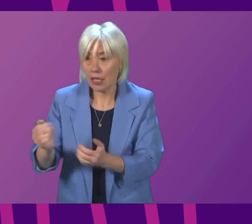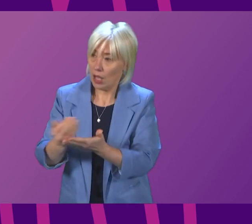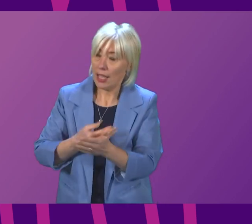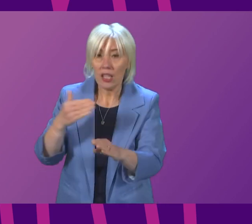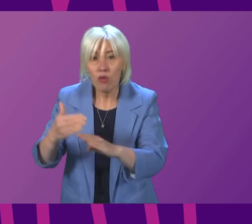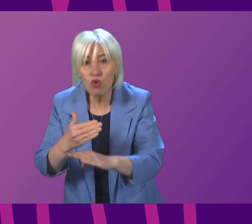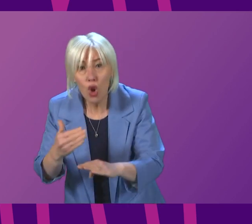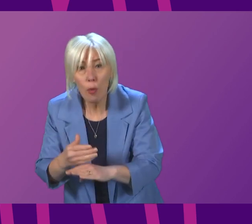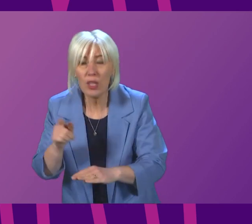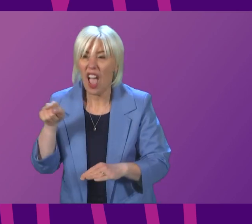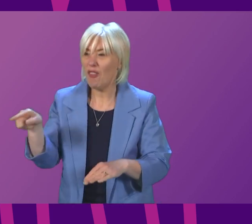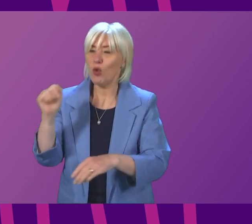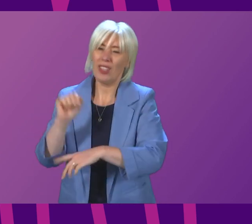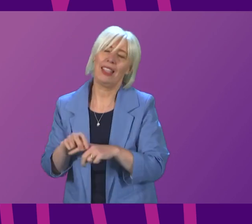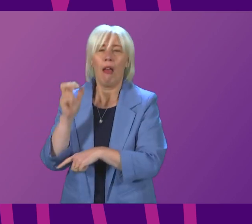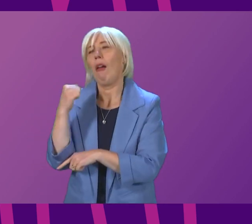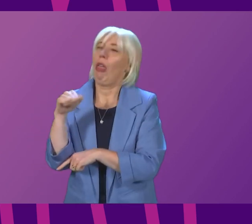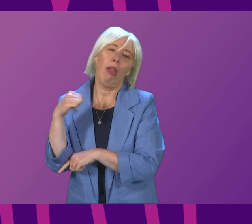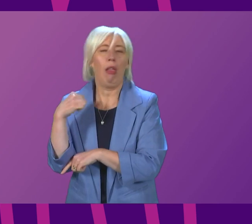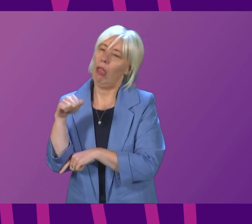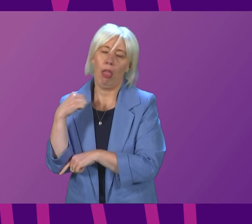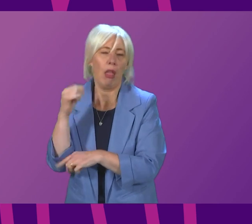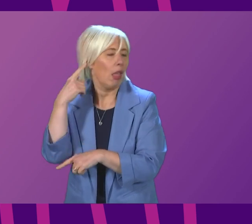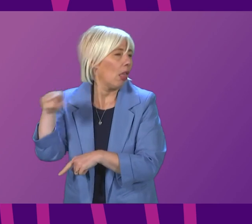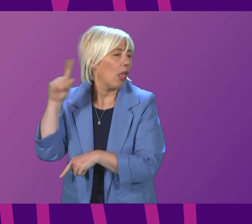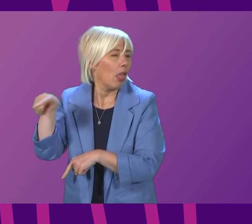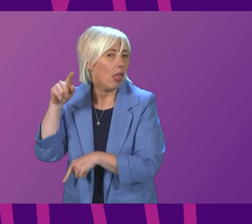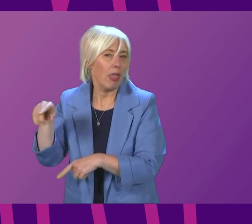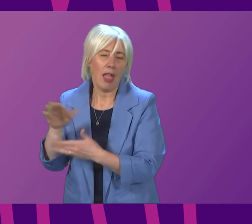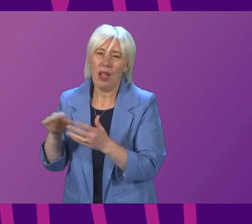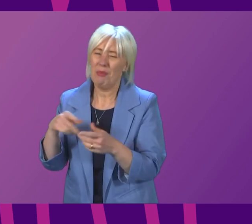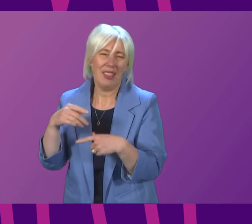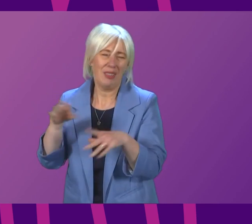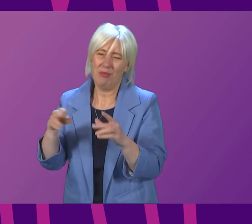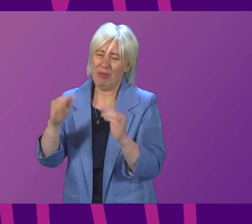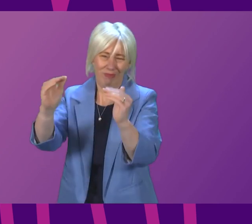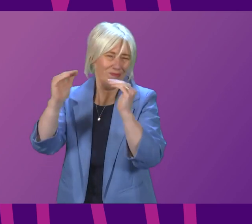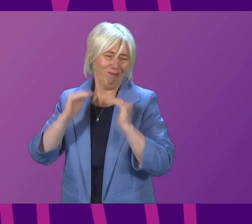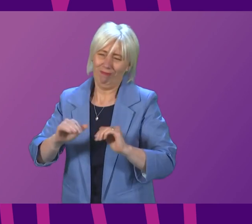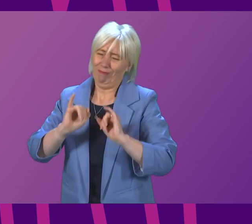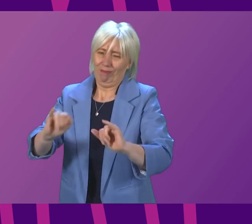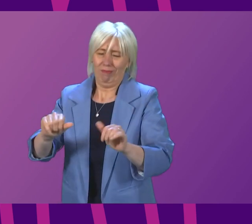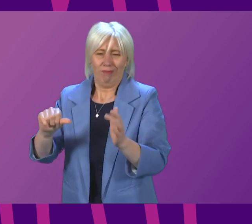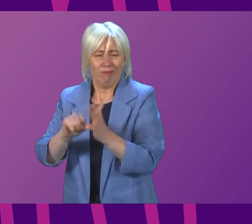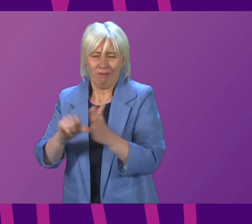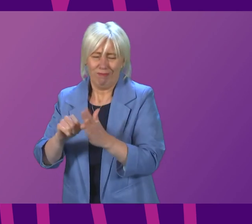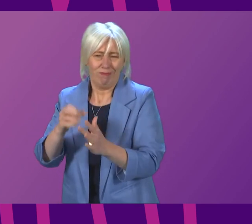and the First Minister shaking her head and dismissing what they are saying undermines everything that they are trying to do to keep their business alive through this toughest